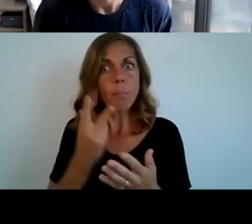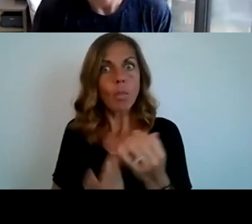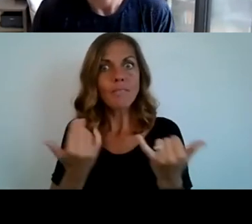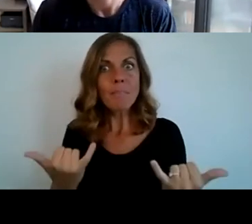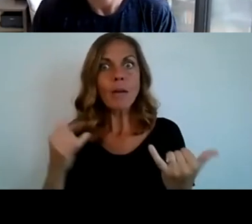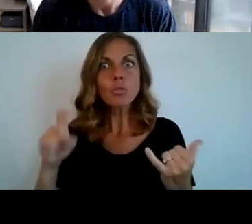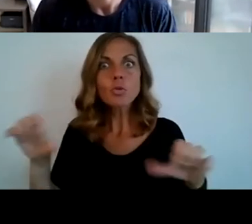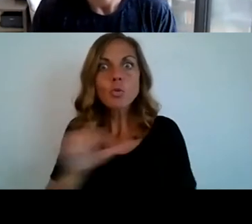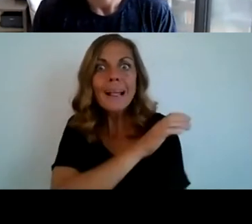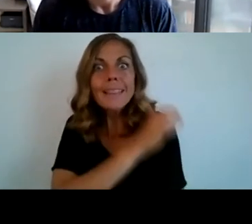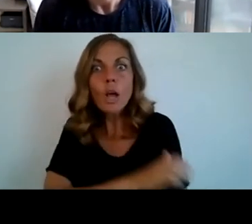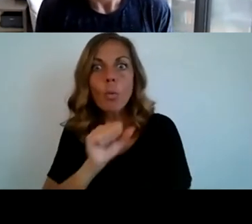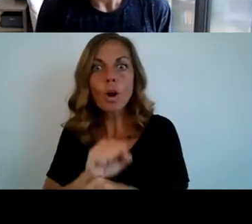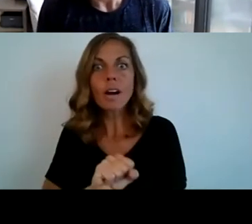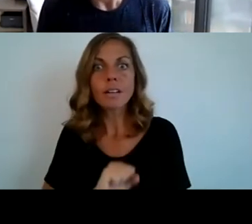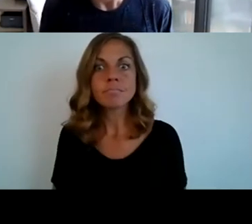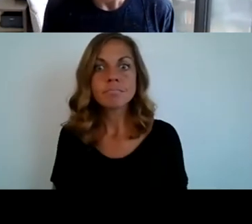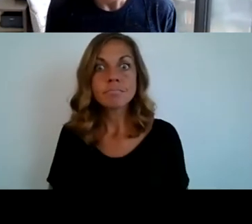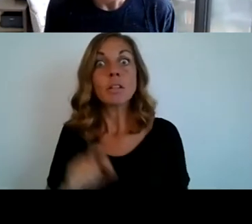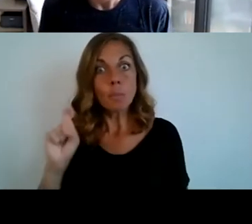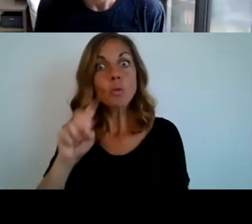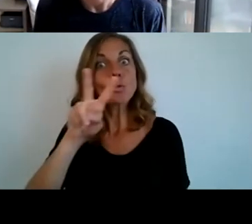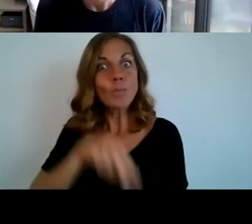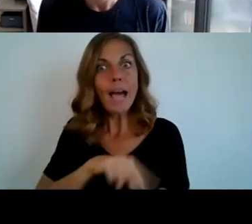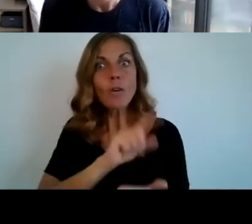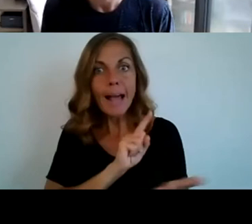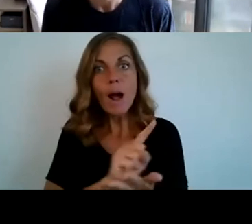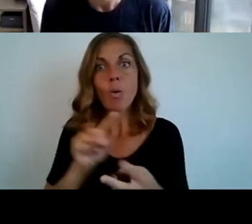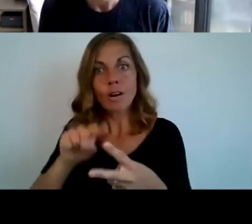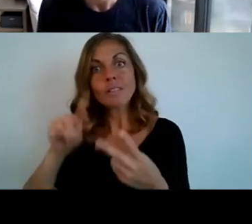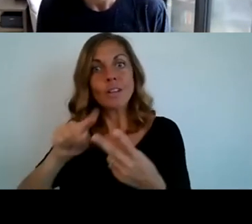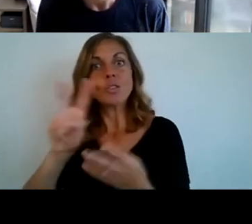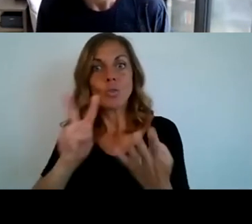hours. They're each supposed to do 2,000 clinic hours in order to do their Ph.Ds. But their